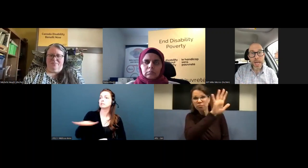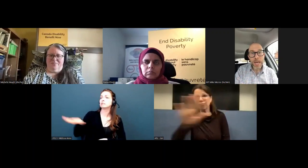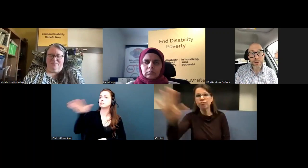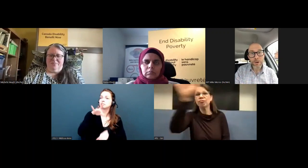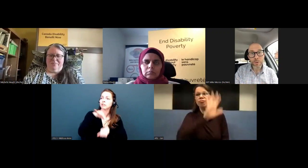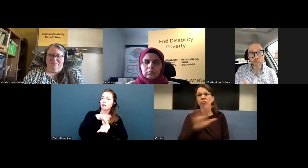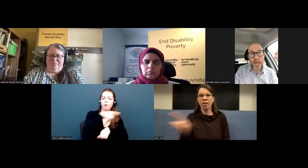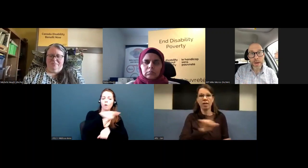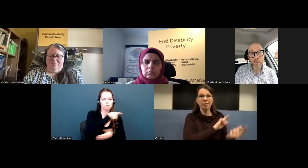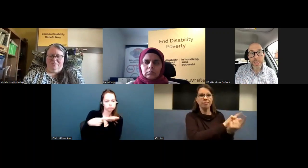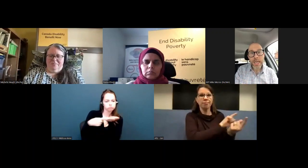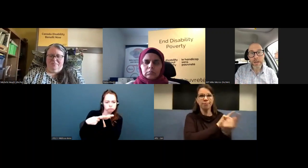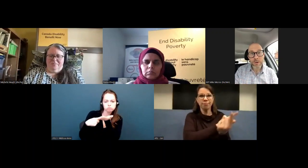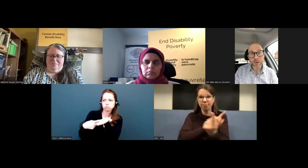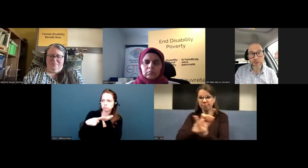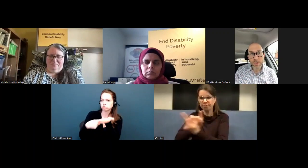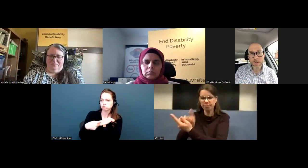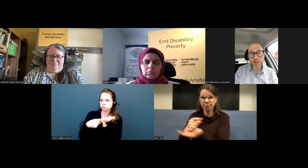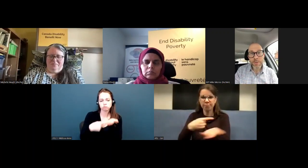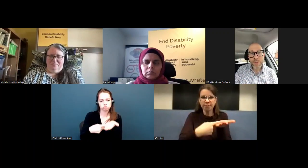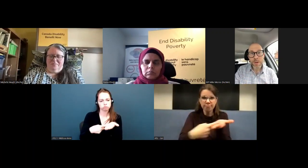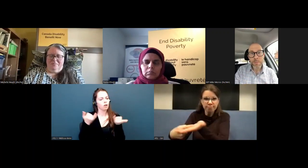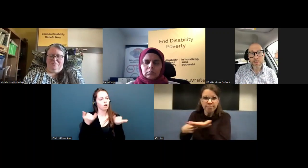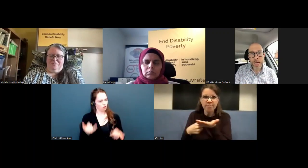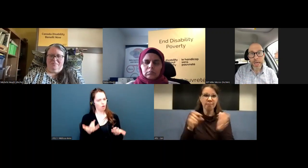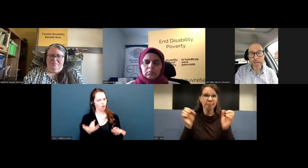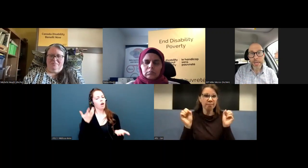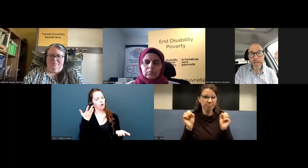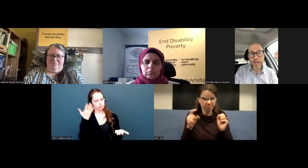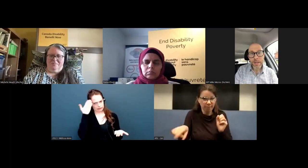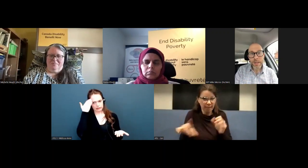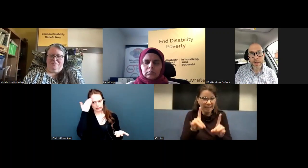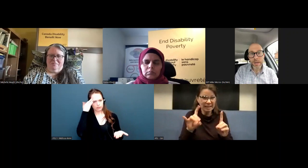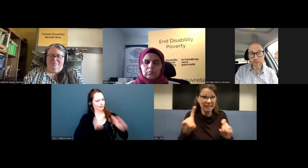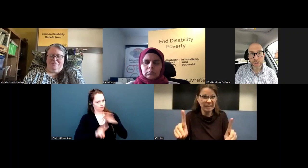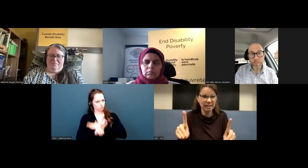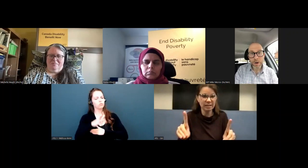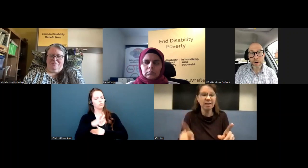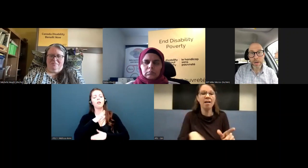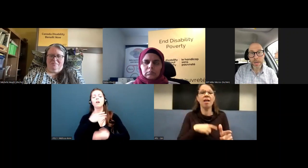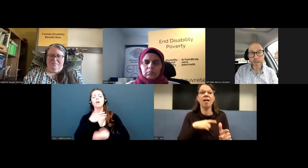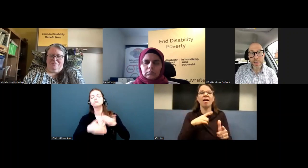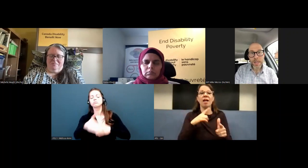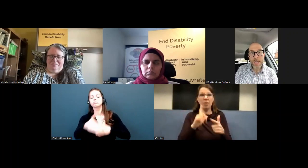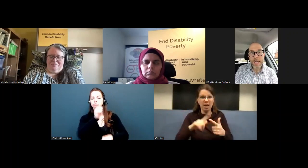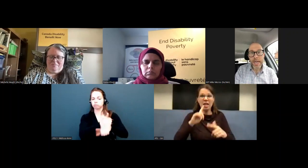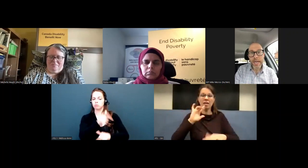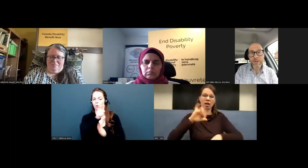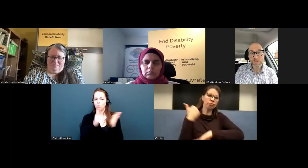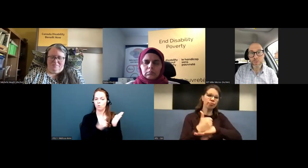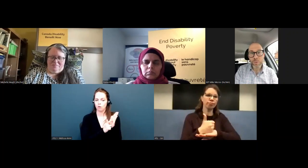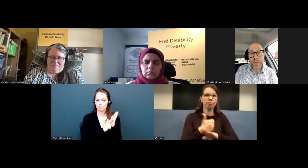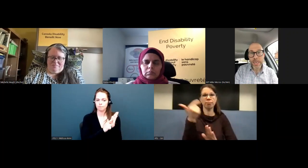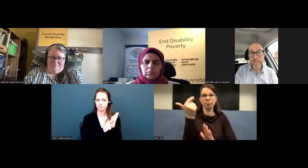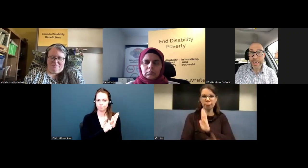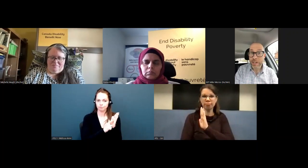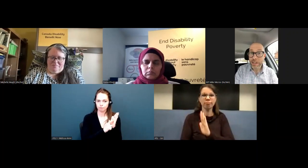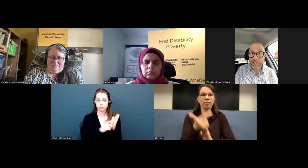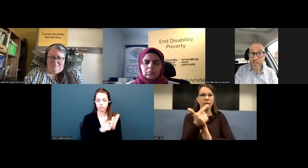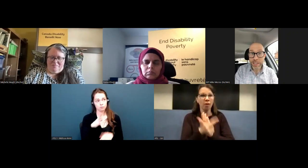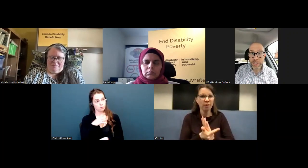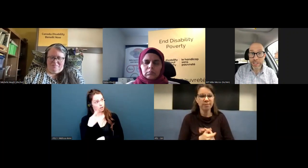AND SO WHEN WE GET TOLD BY THE GOVERNING PARTY THAT WE NEED TO GET THIS LEGISLATION DONE,